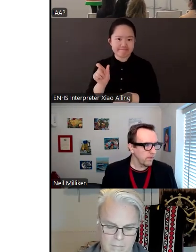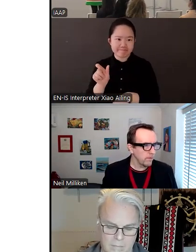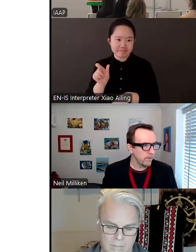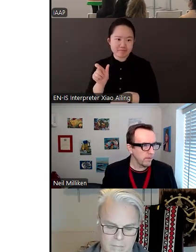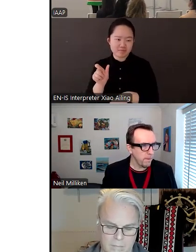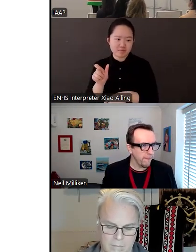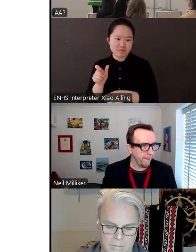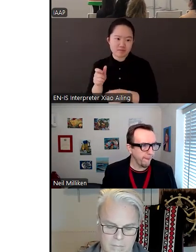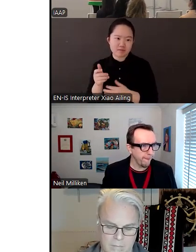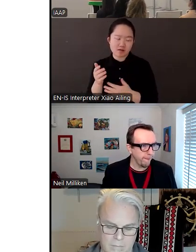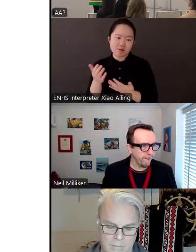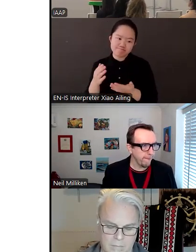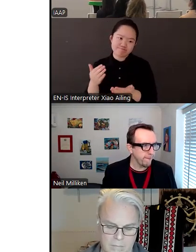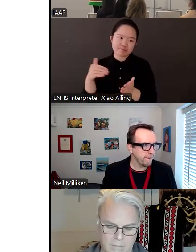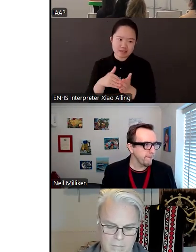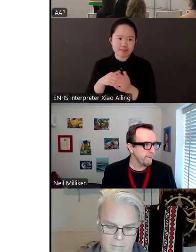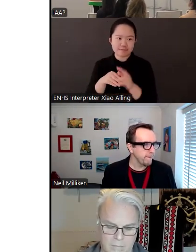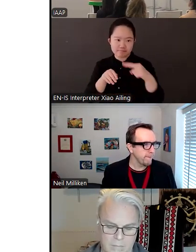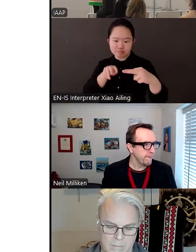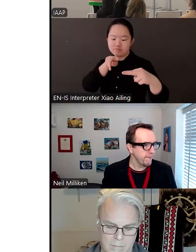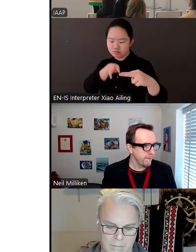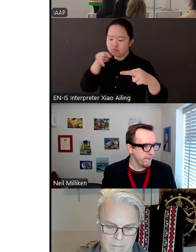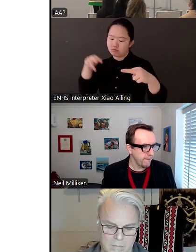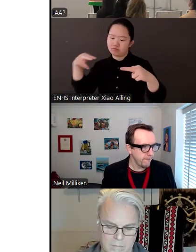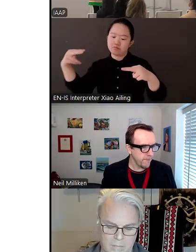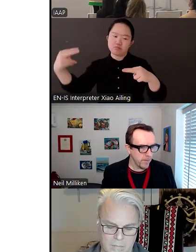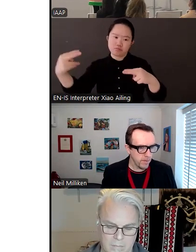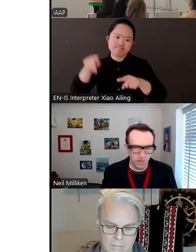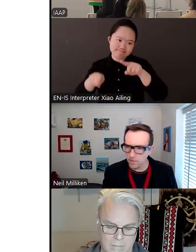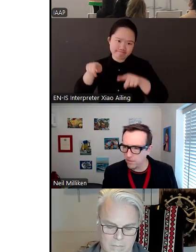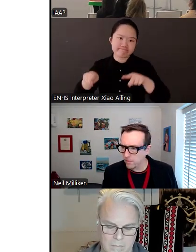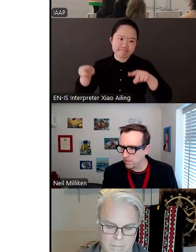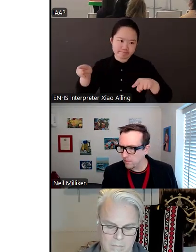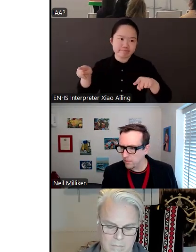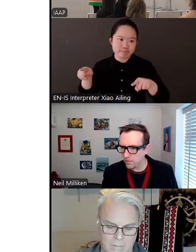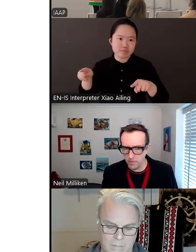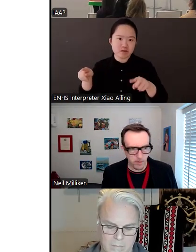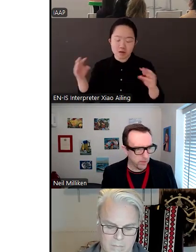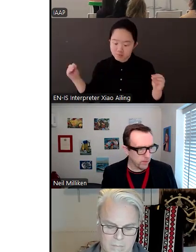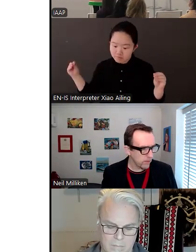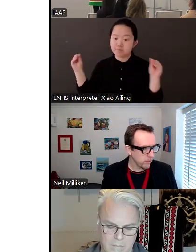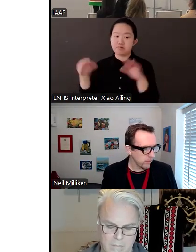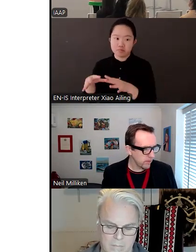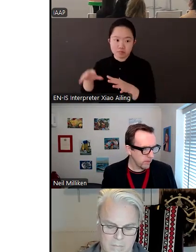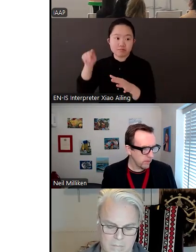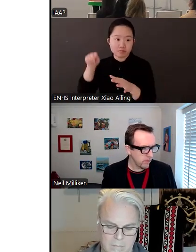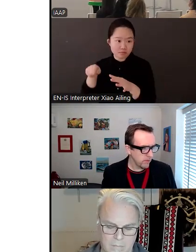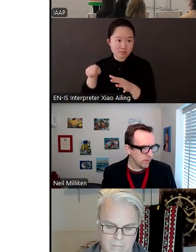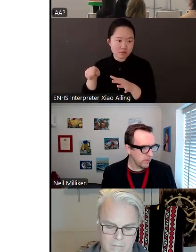of disability understandings, as what put together their disability identity, which is a very,